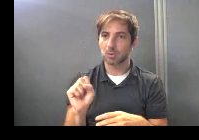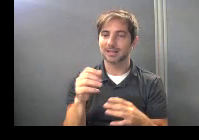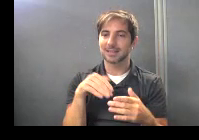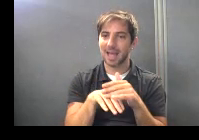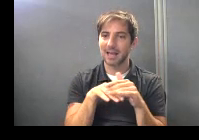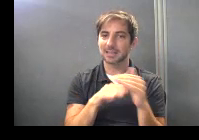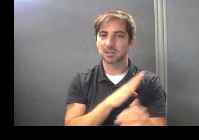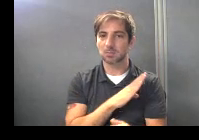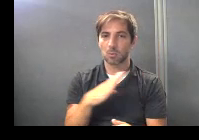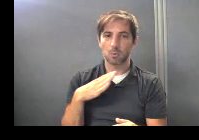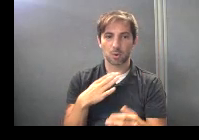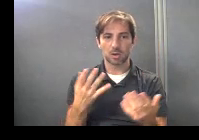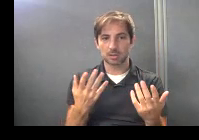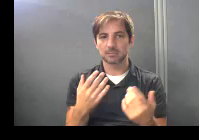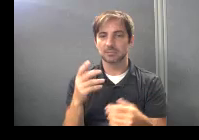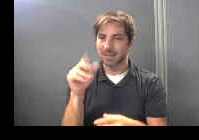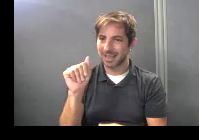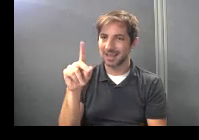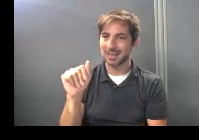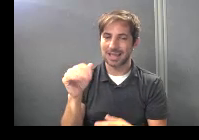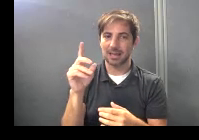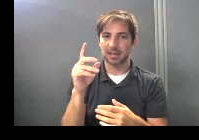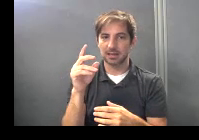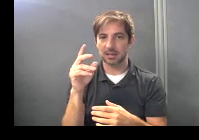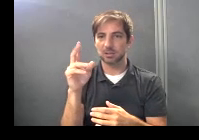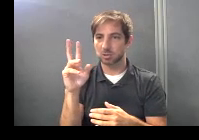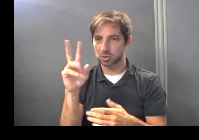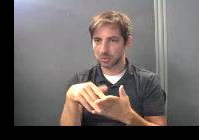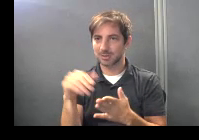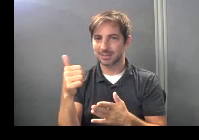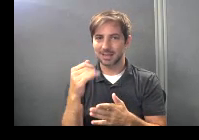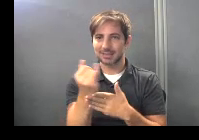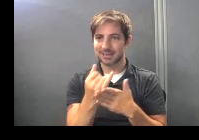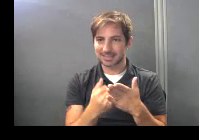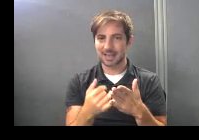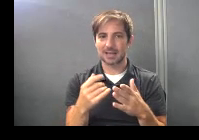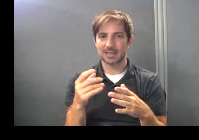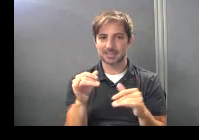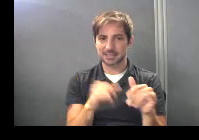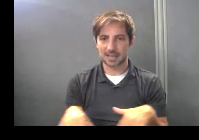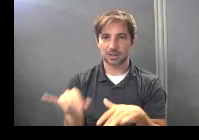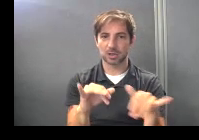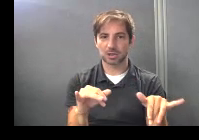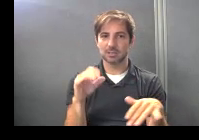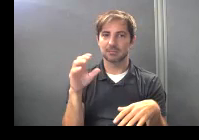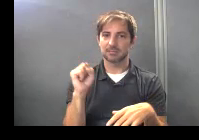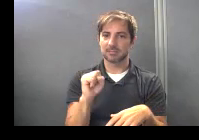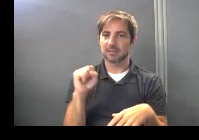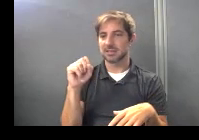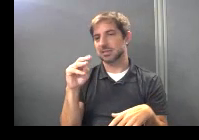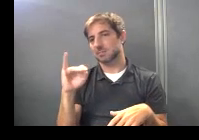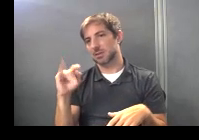THE ADA2010 DESIGN STANDARDS. THE SMITHSONIAN HAS ACCESSIBLE EXIT DESIGN.